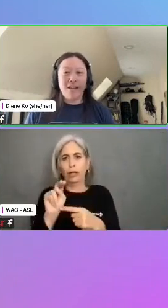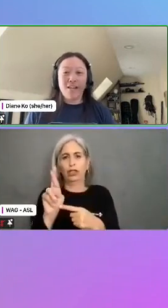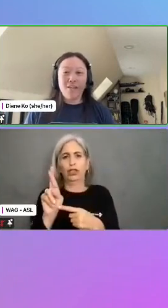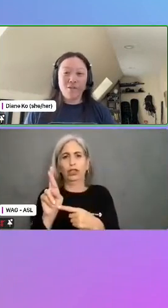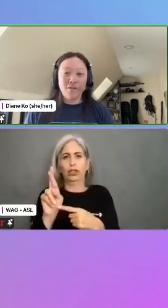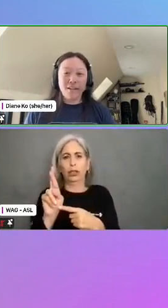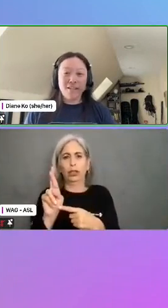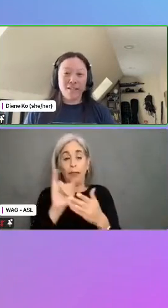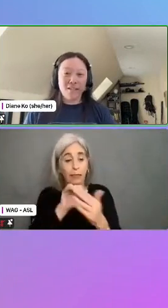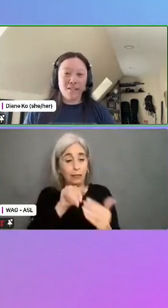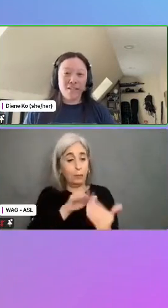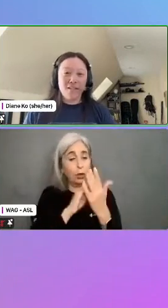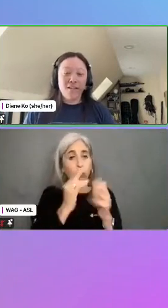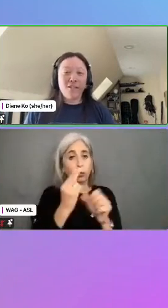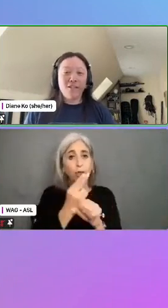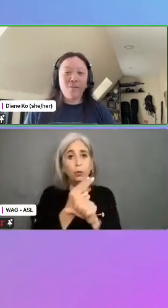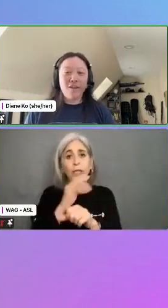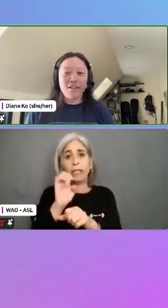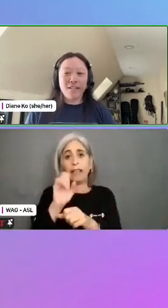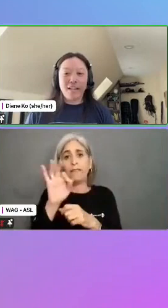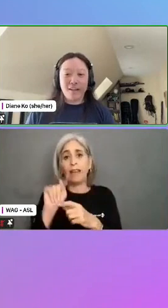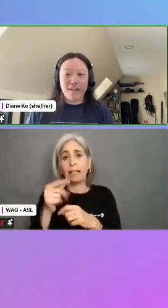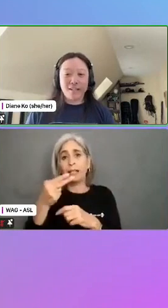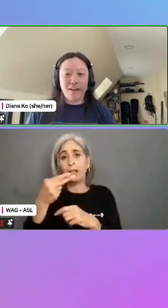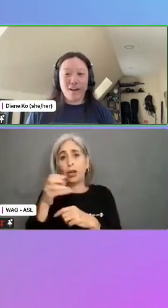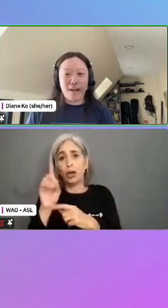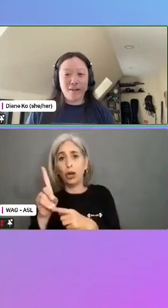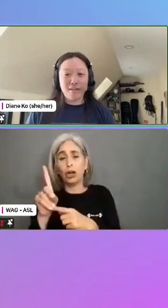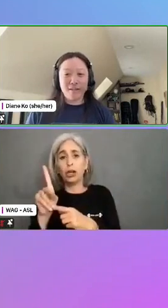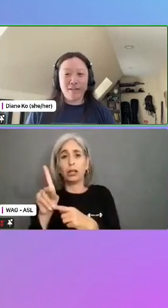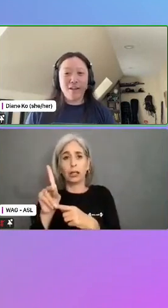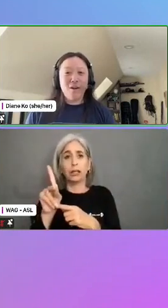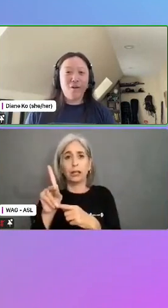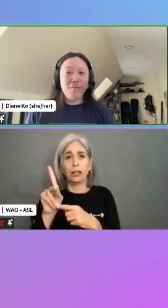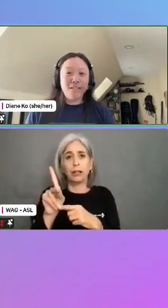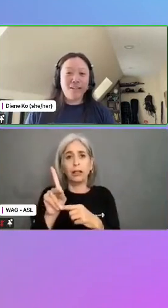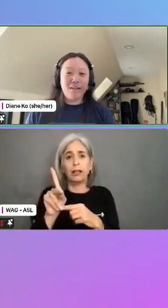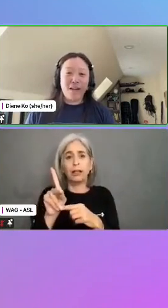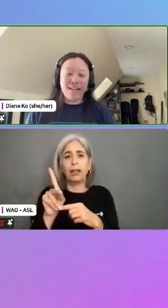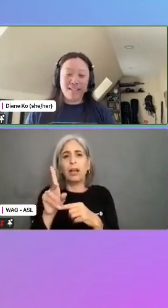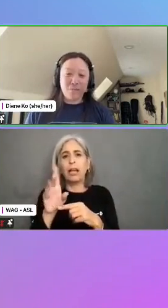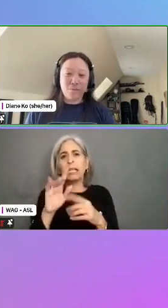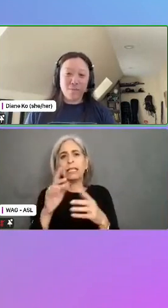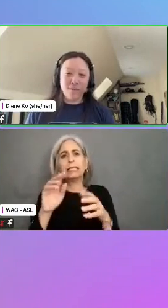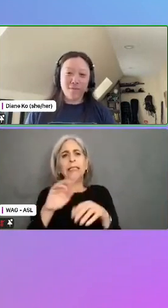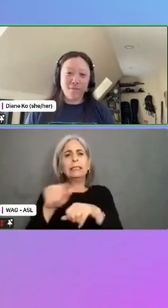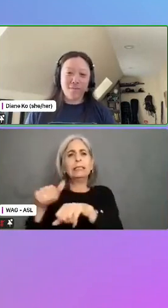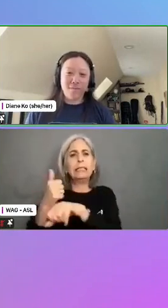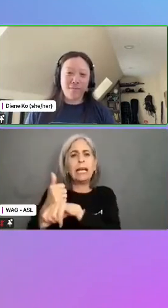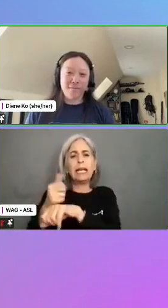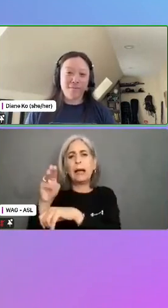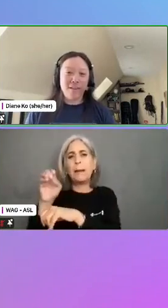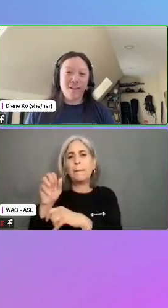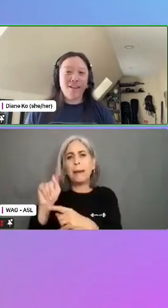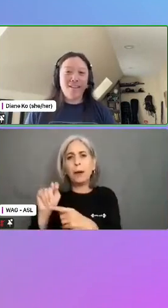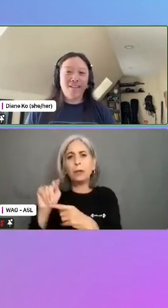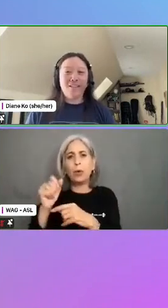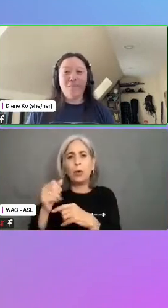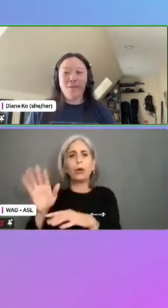later. So let's go back to our input without some of the implementation details available where we have a label element, wrapping a division, and an input React